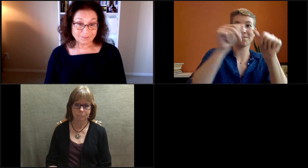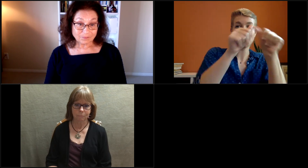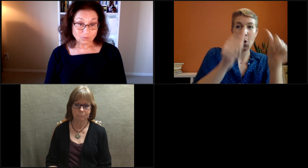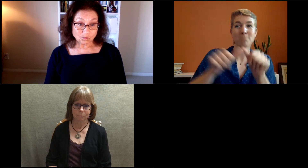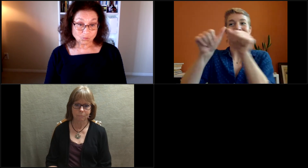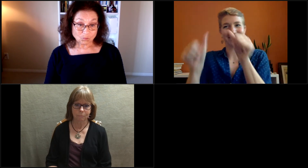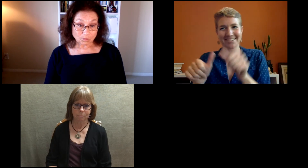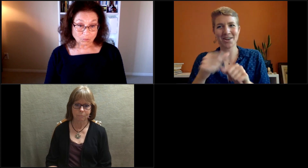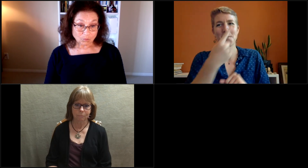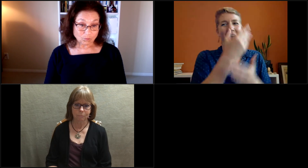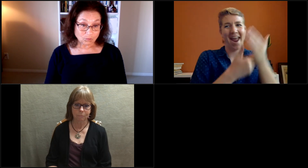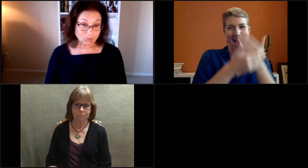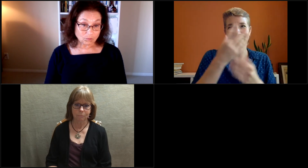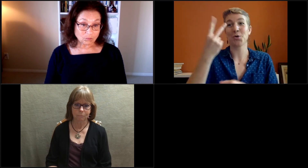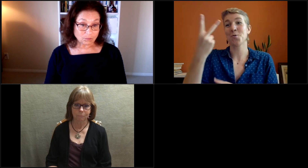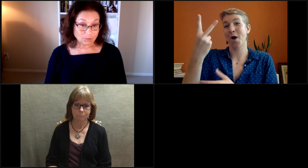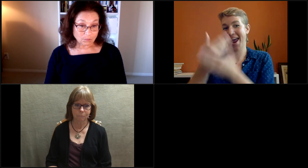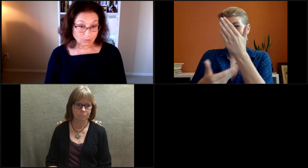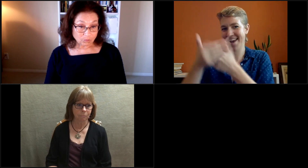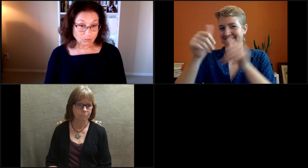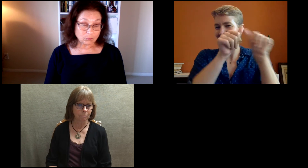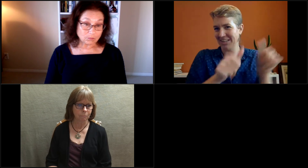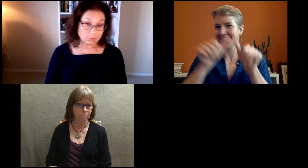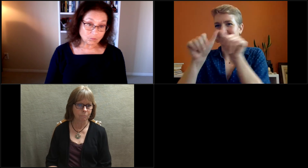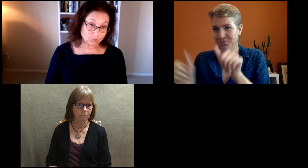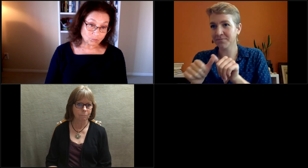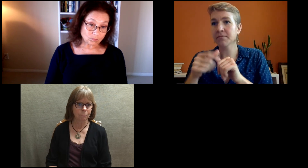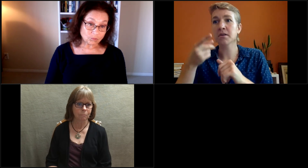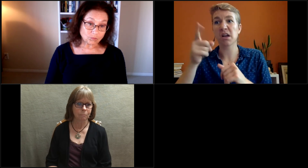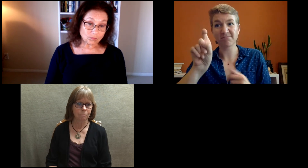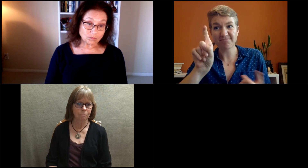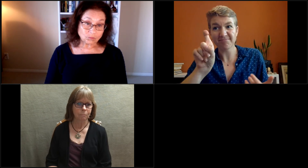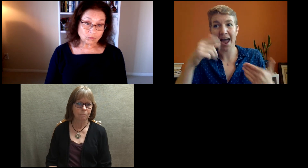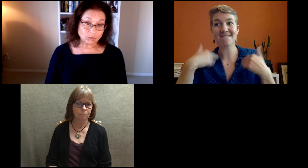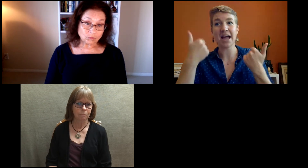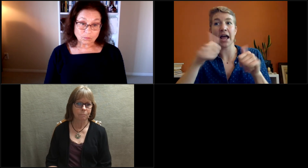You discussed SELF as having two forms, one- and two-handed.